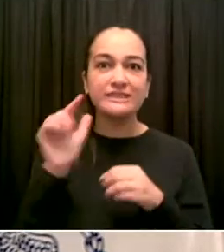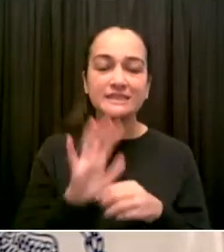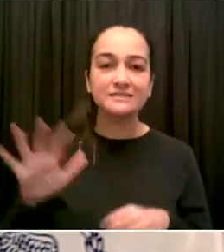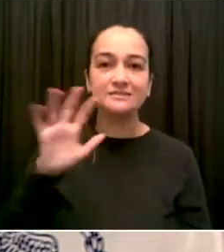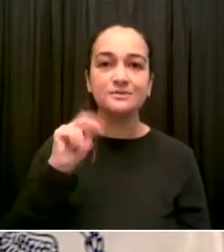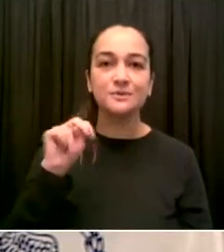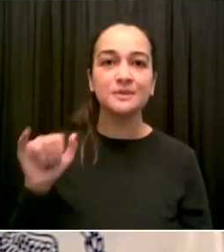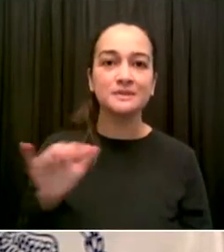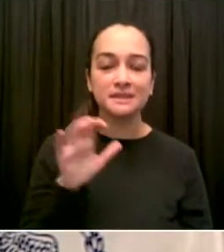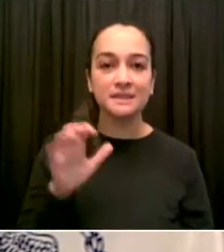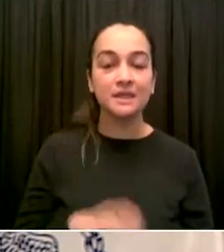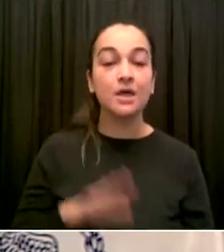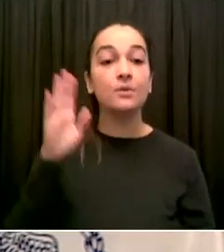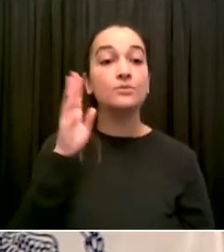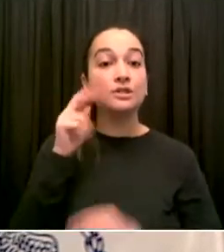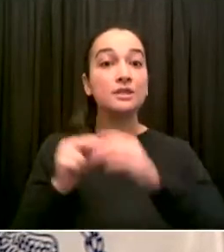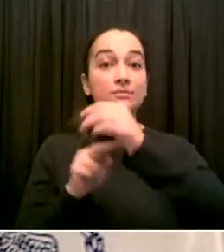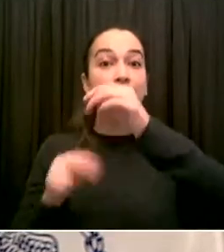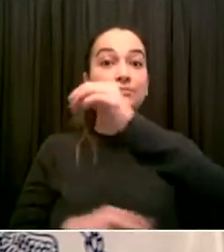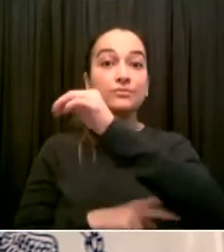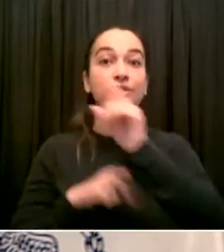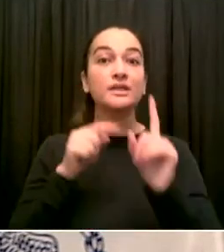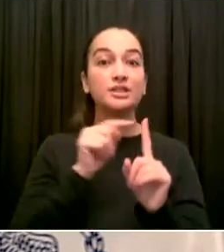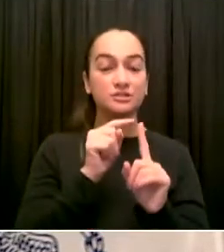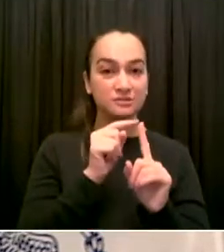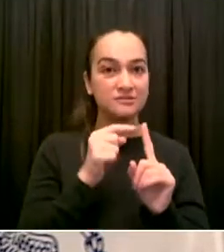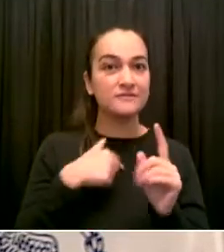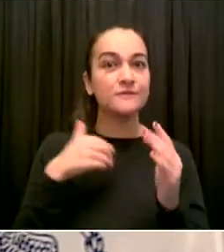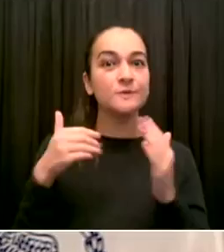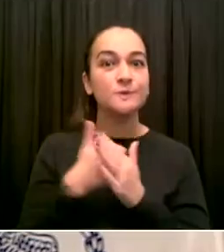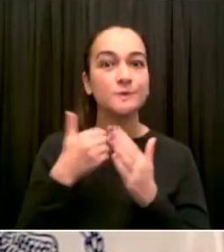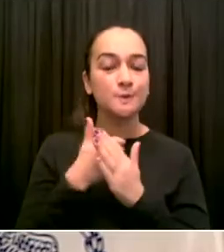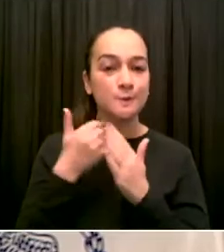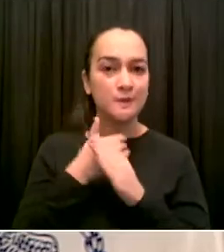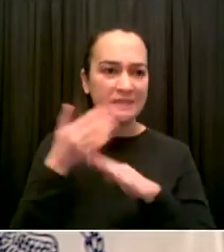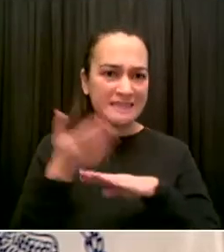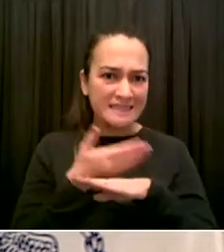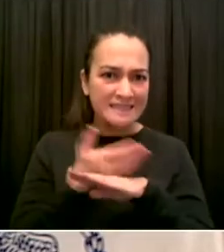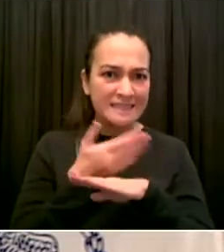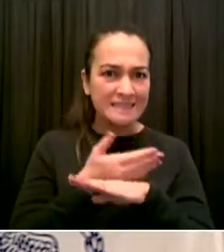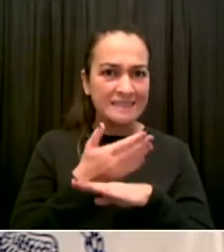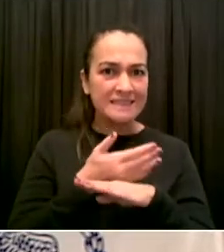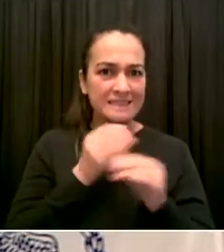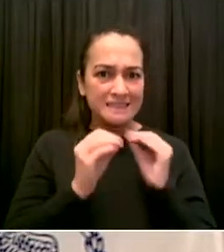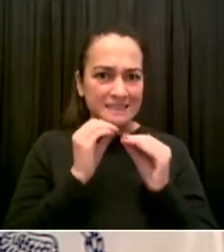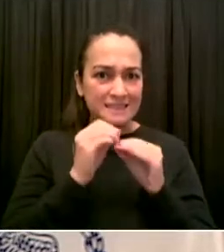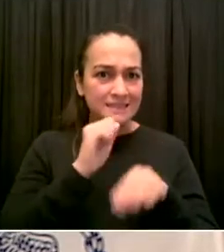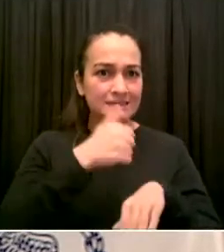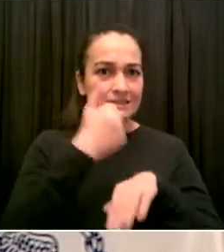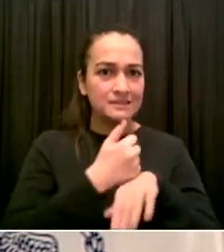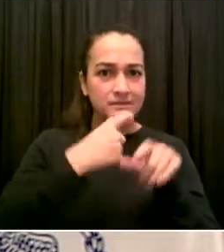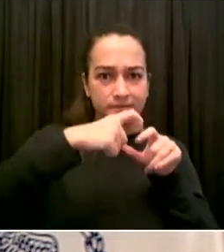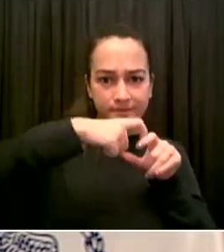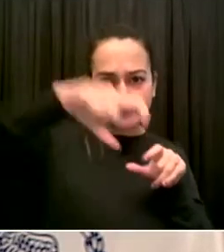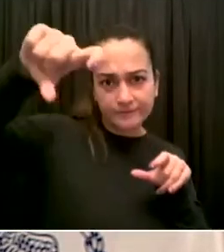TIME FOR THIS DAY.